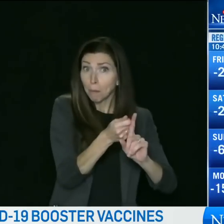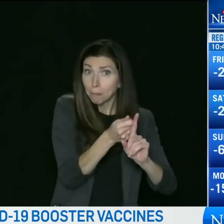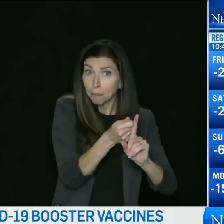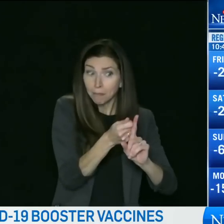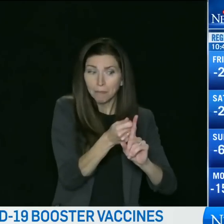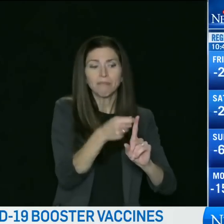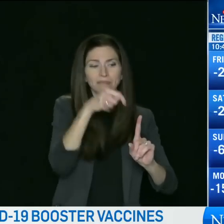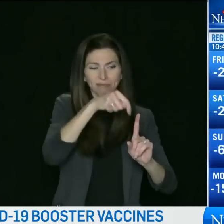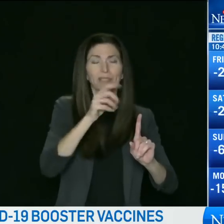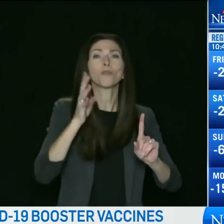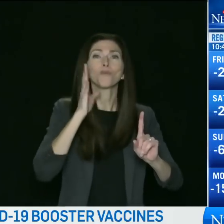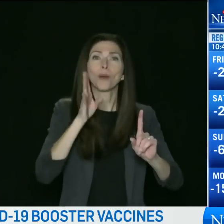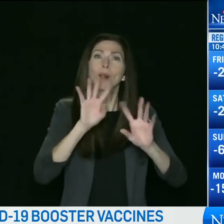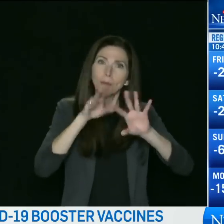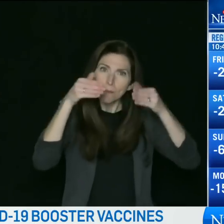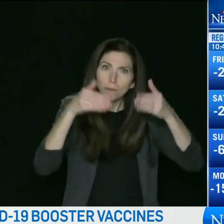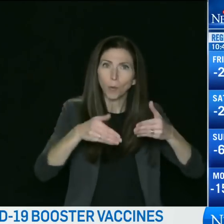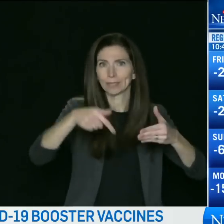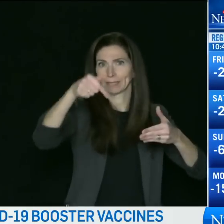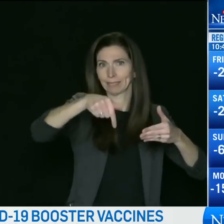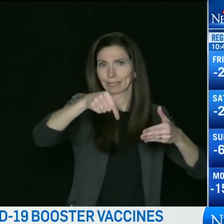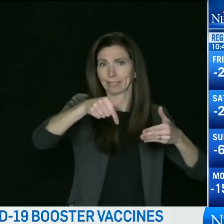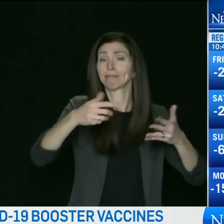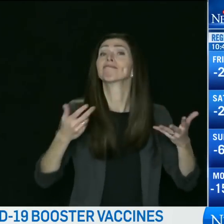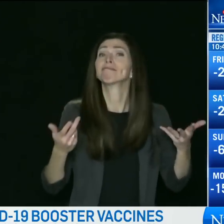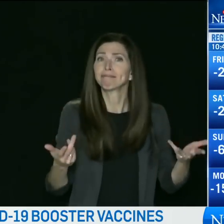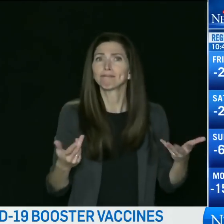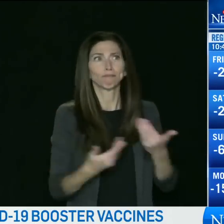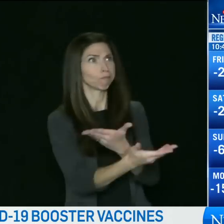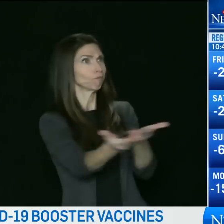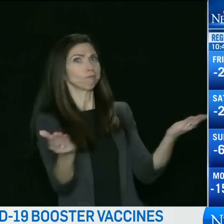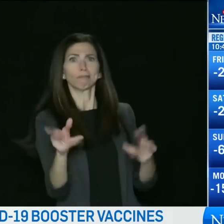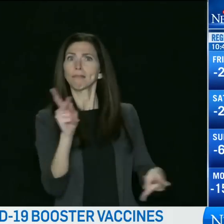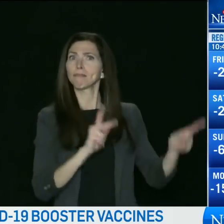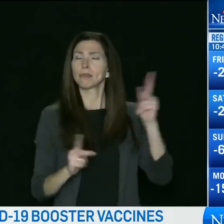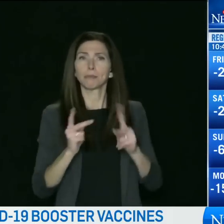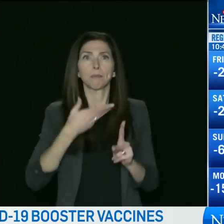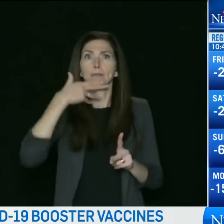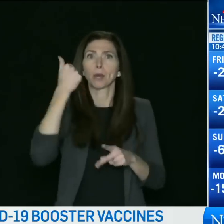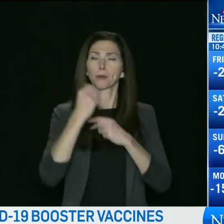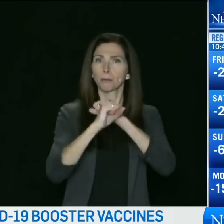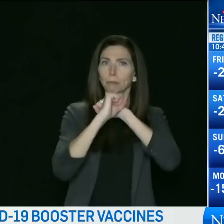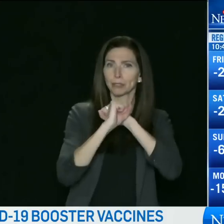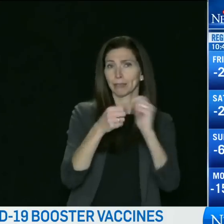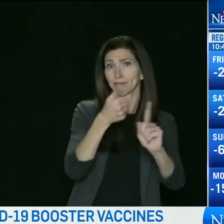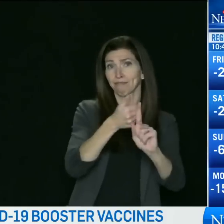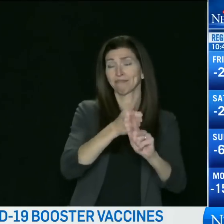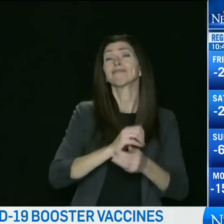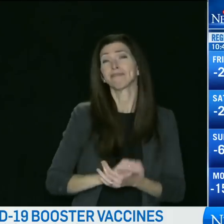DELTA. TODAY'S RECOMMENDATIONS ON